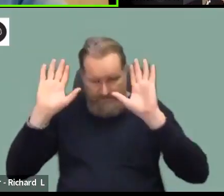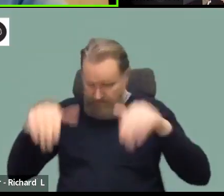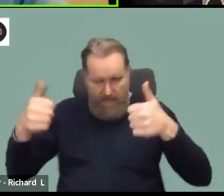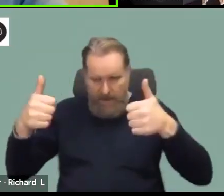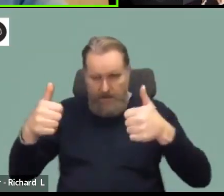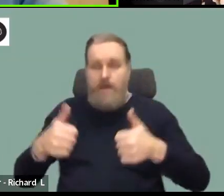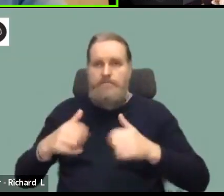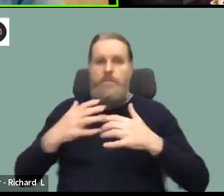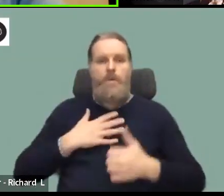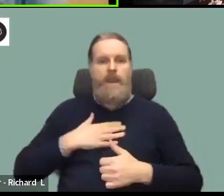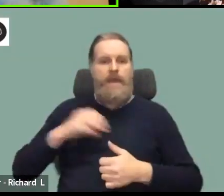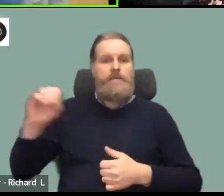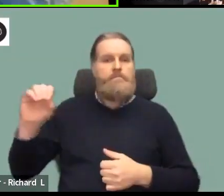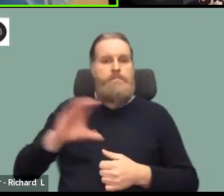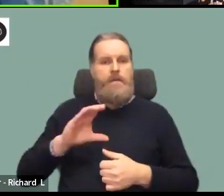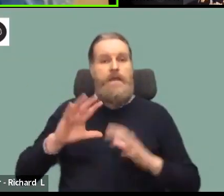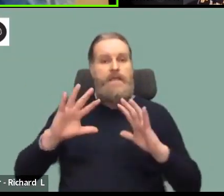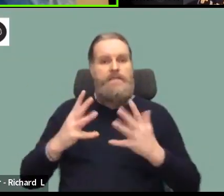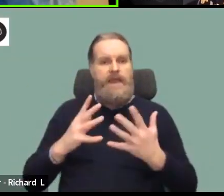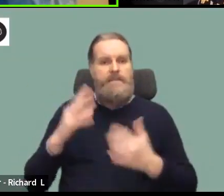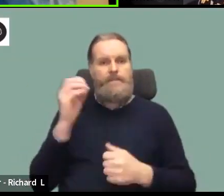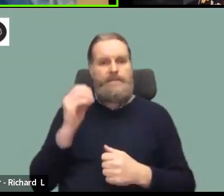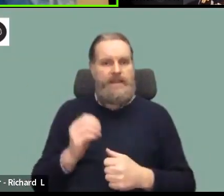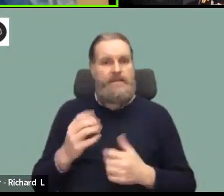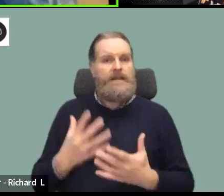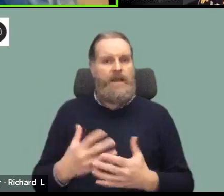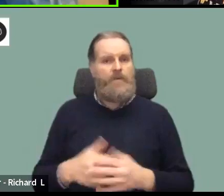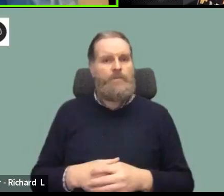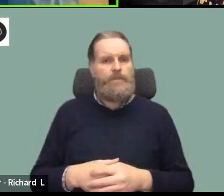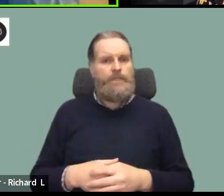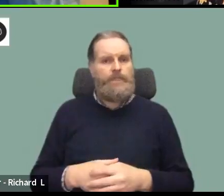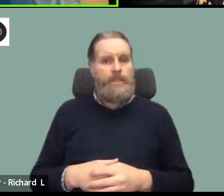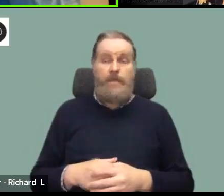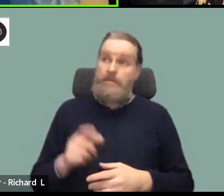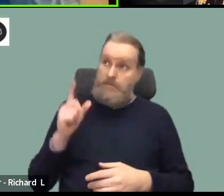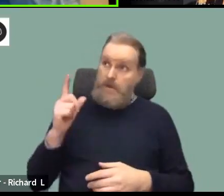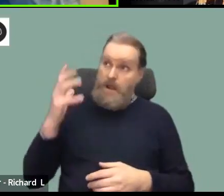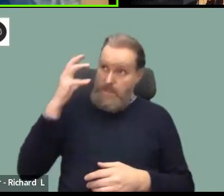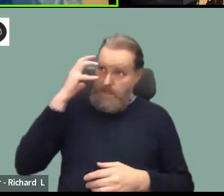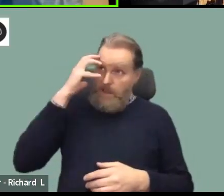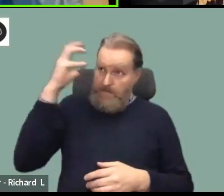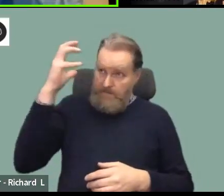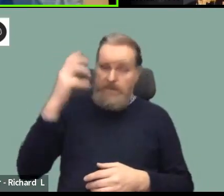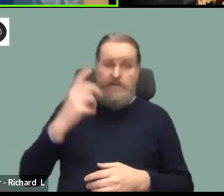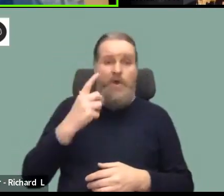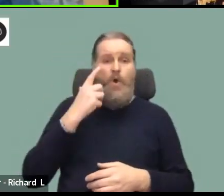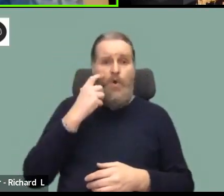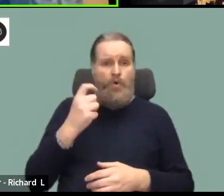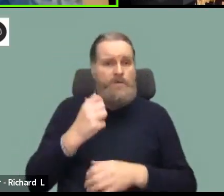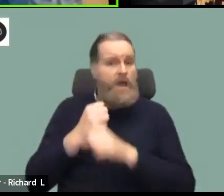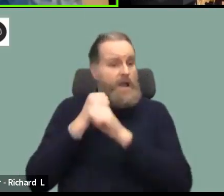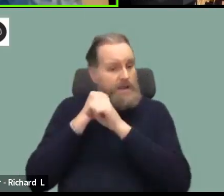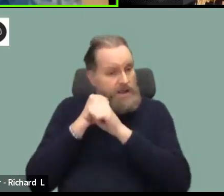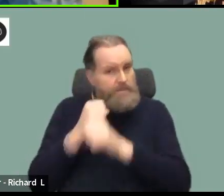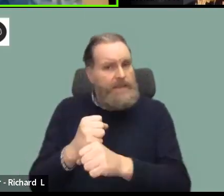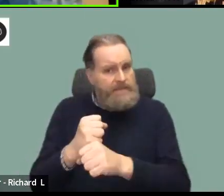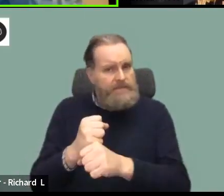but we but we want money now and think that is the key thing. And one thing to government clearly could do front I think it's maybe. the pie the point is coming the point is committed to